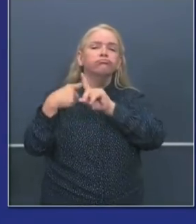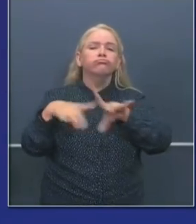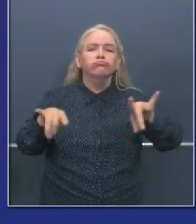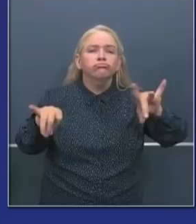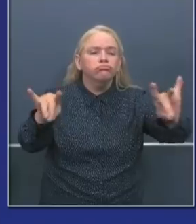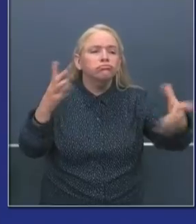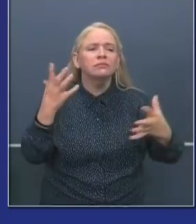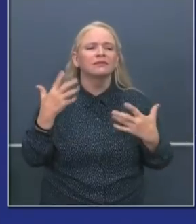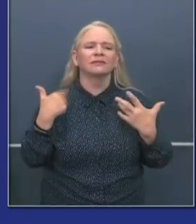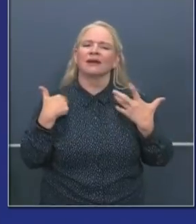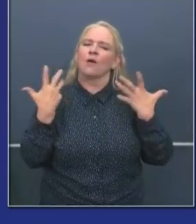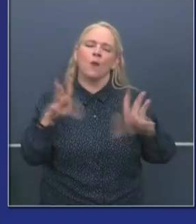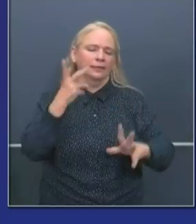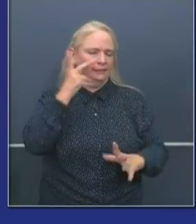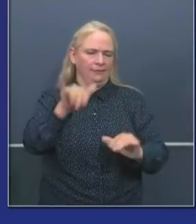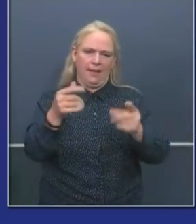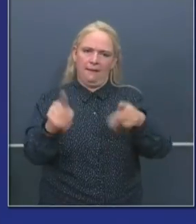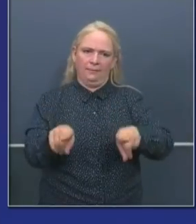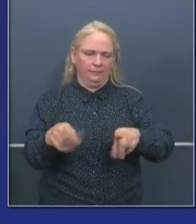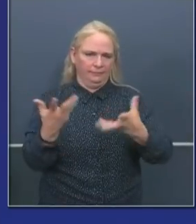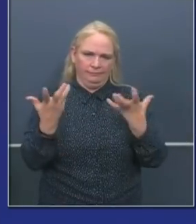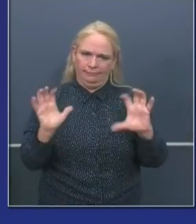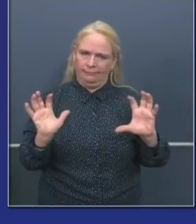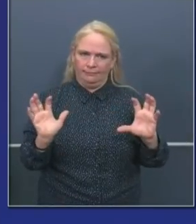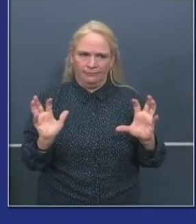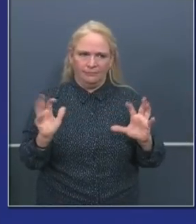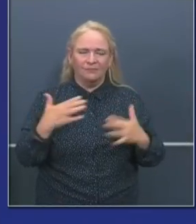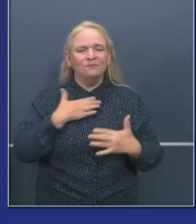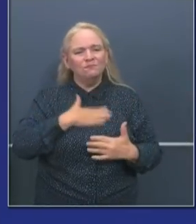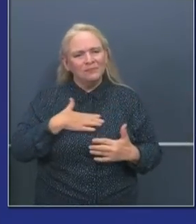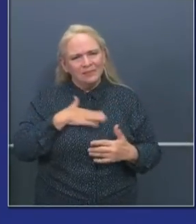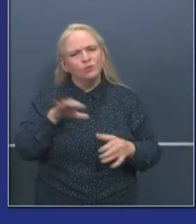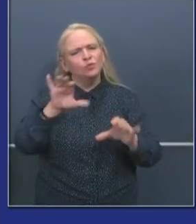AND PEOPLE GATHERING AND MIXING